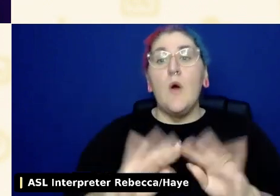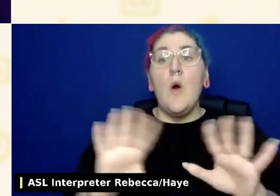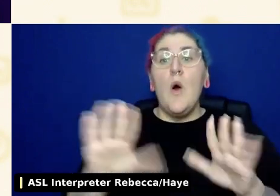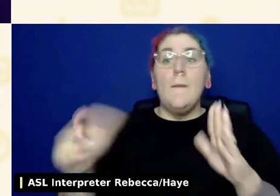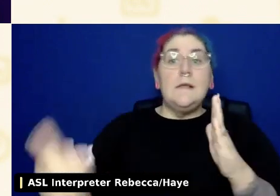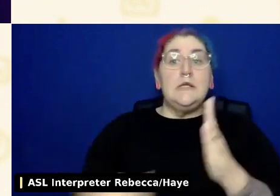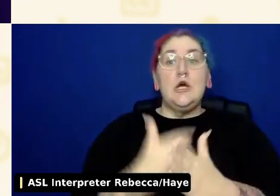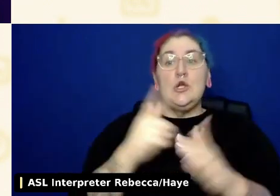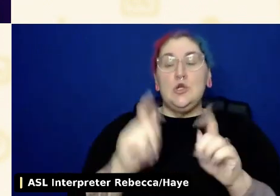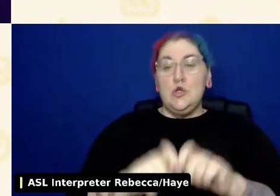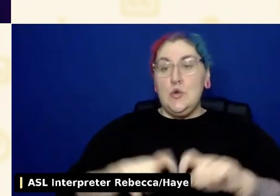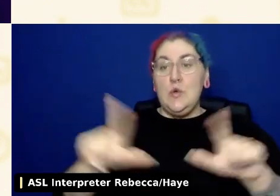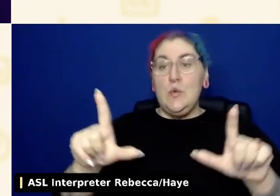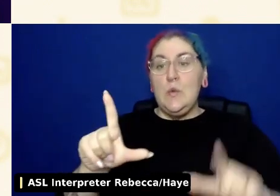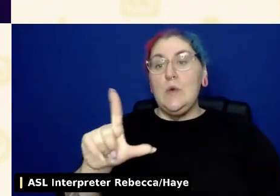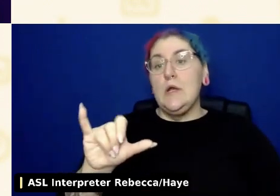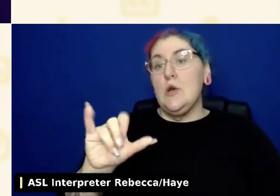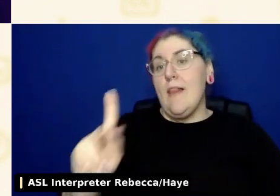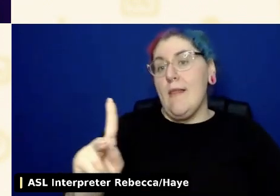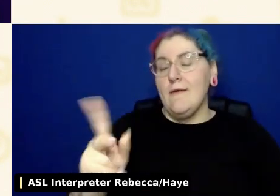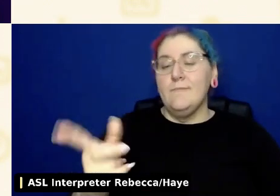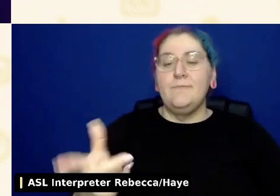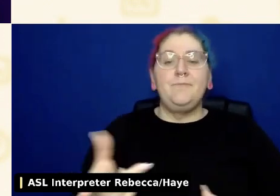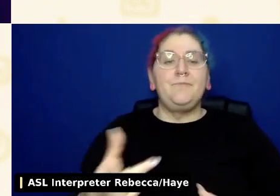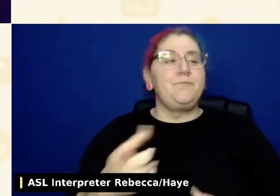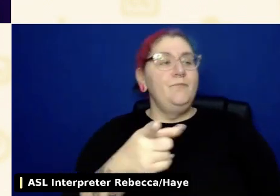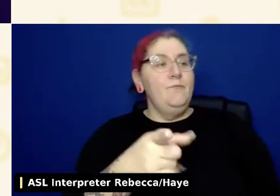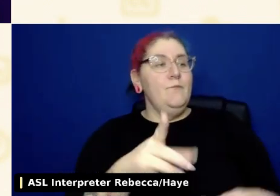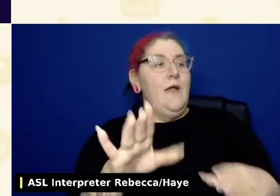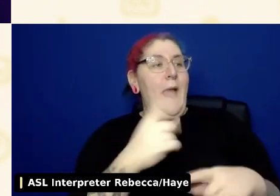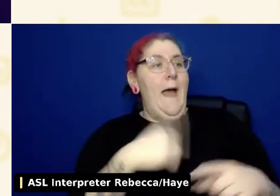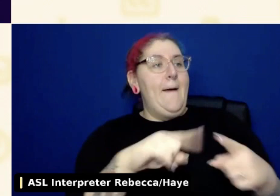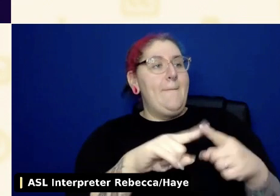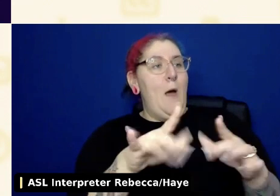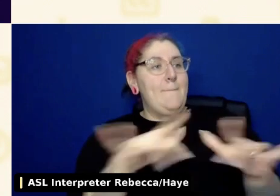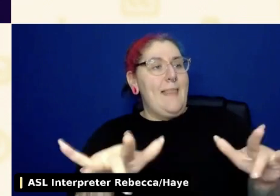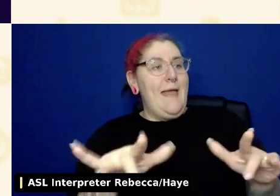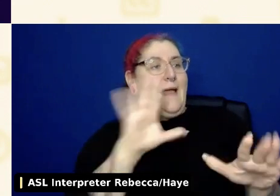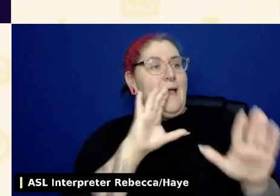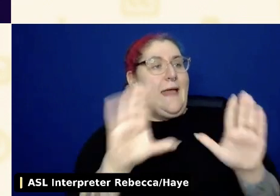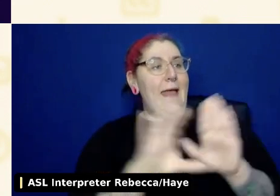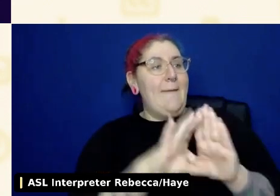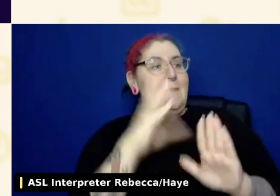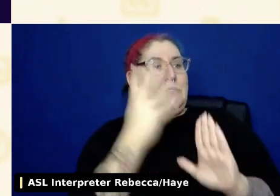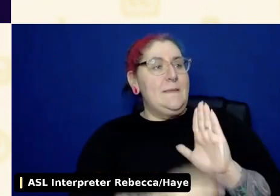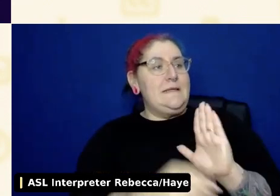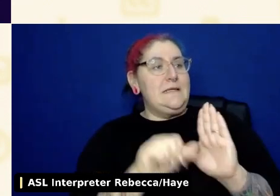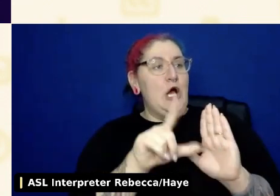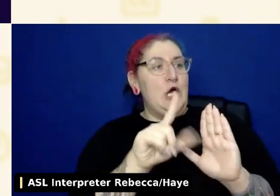[Screen Reader Voice]